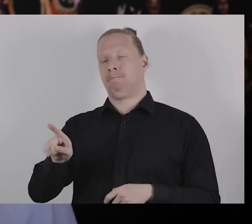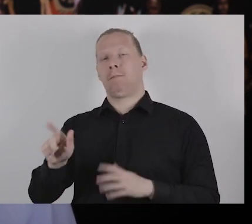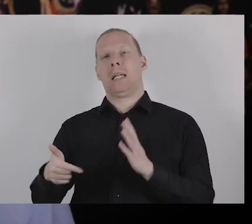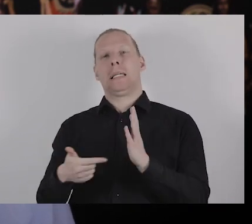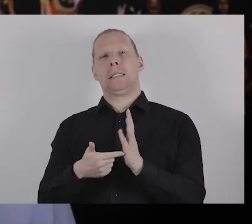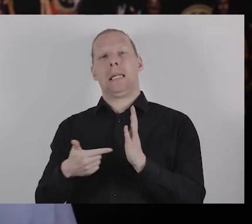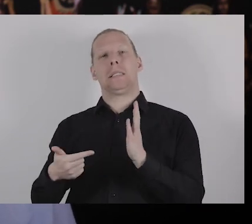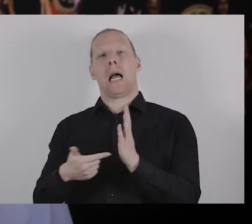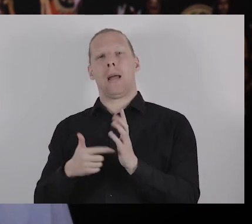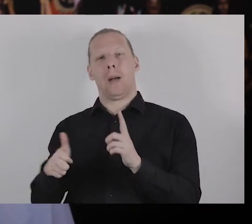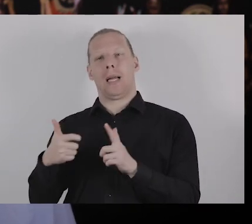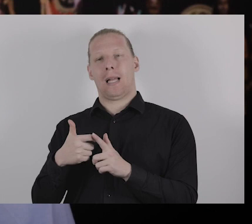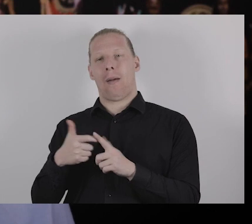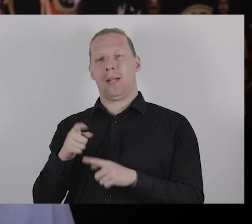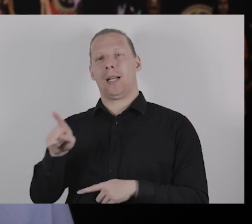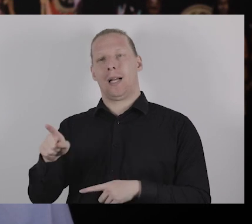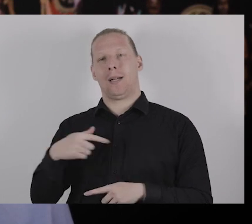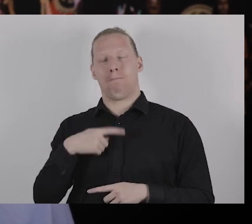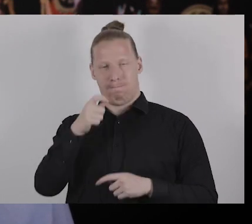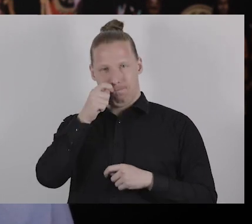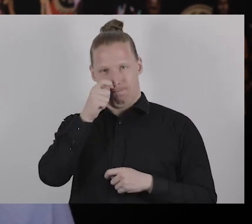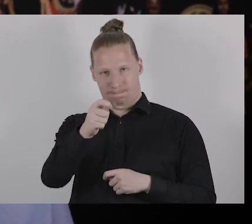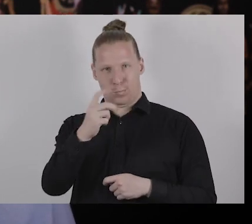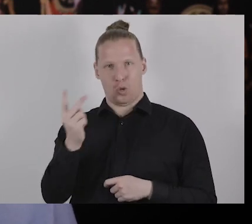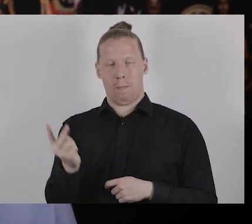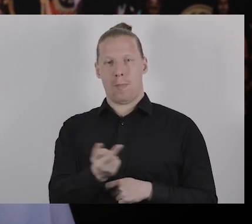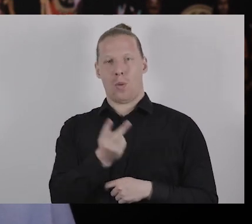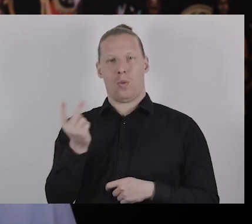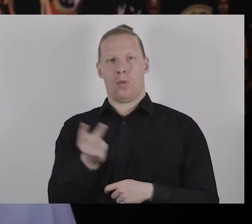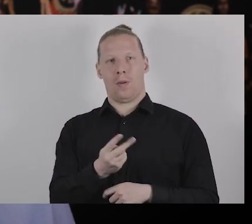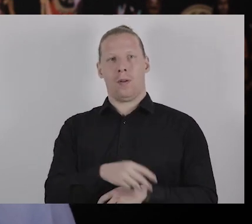and Te Taepa Kāmeta. And so here is our acknowledgement.